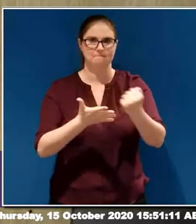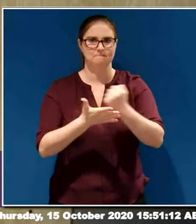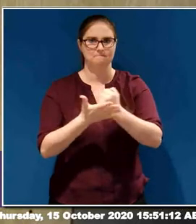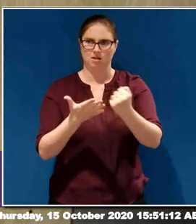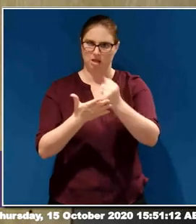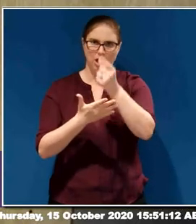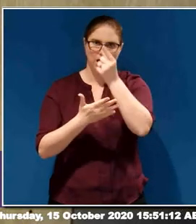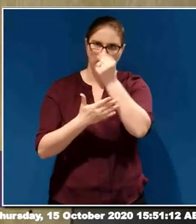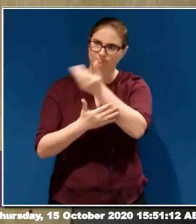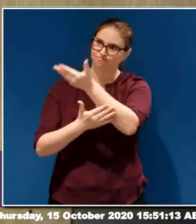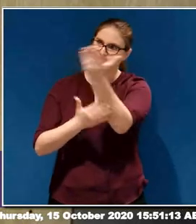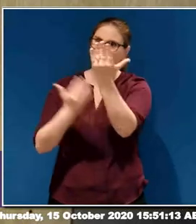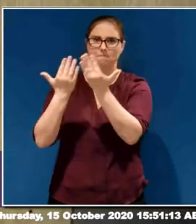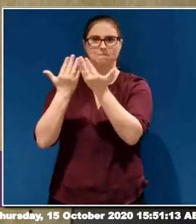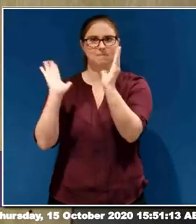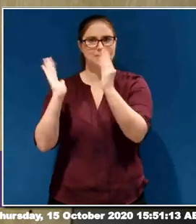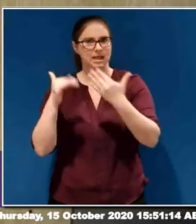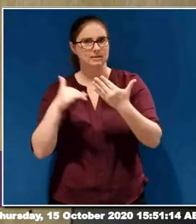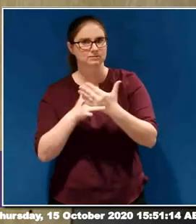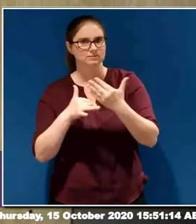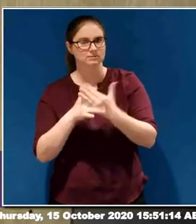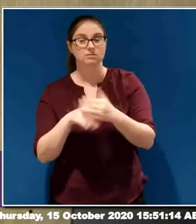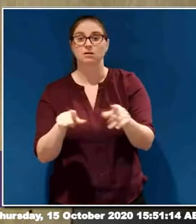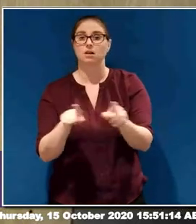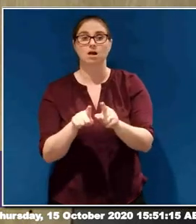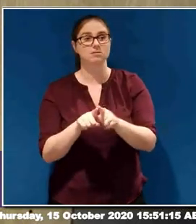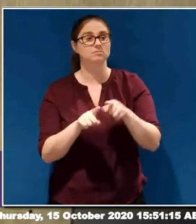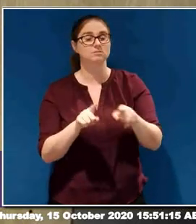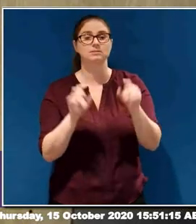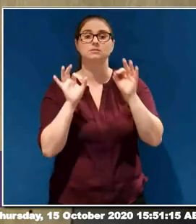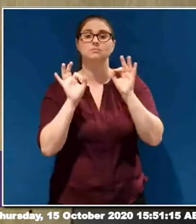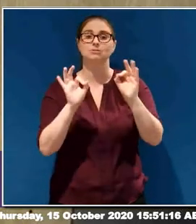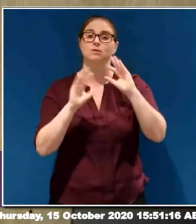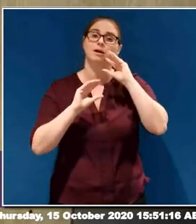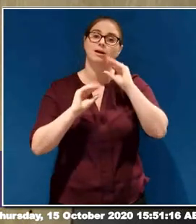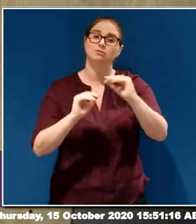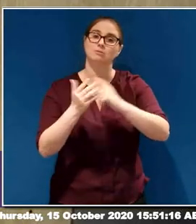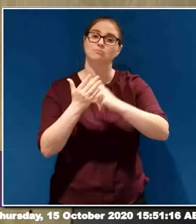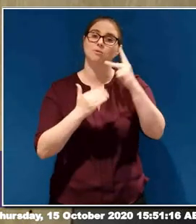Programs in the United States, so that we can actually look at what's really